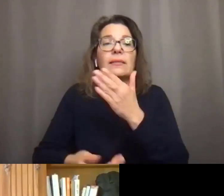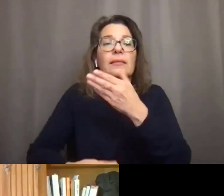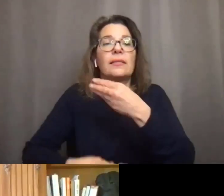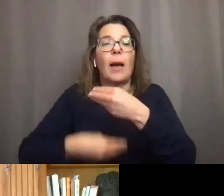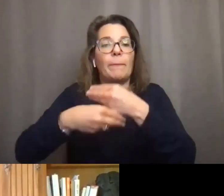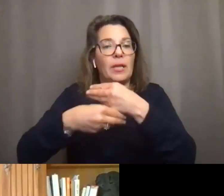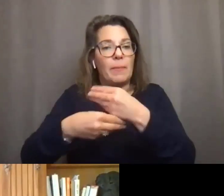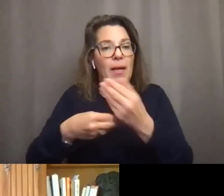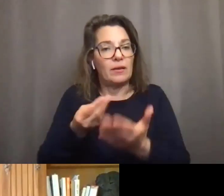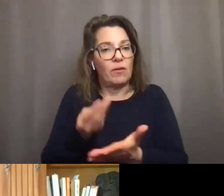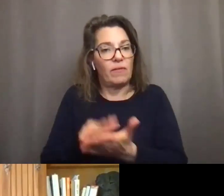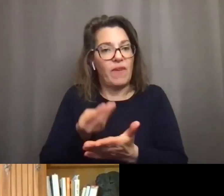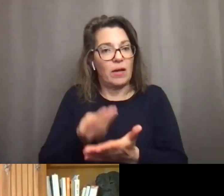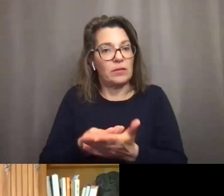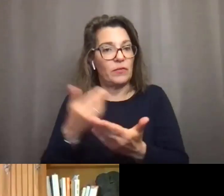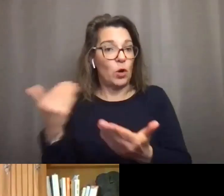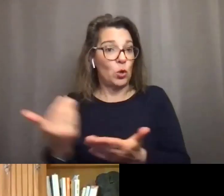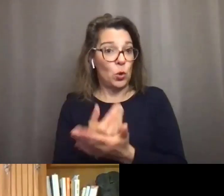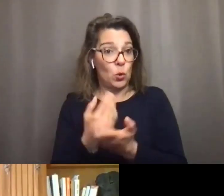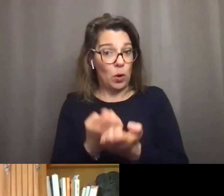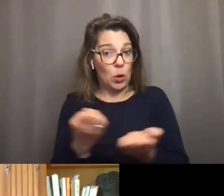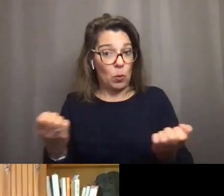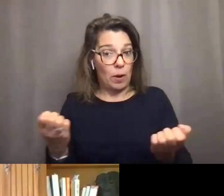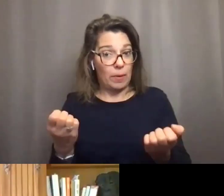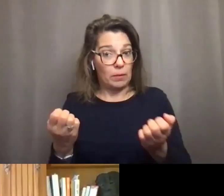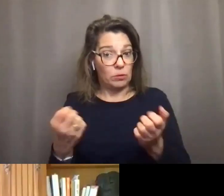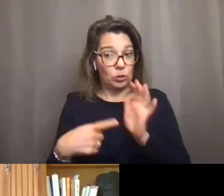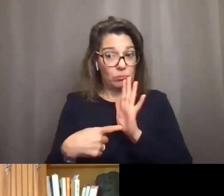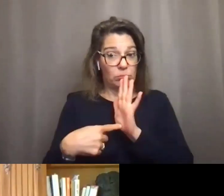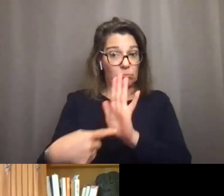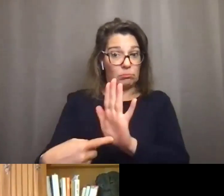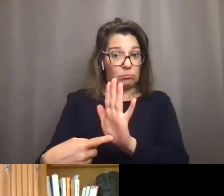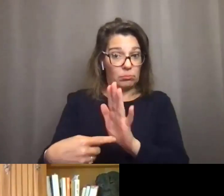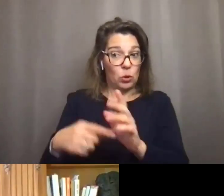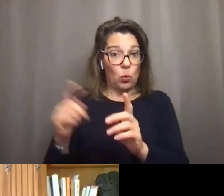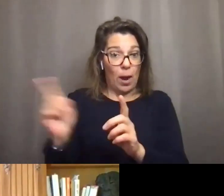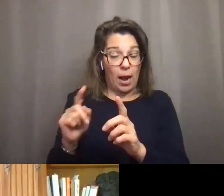These are some of the secrets to success, and I'm sure you'll find your own.